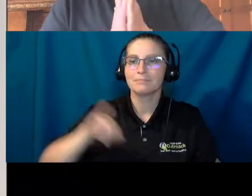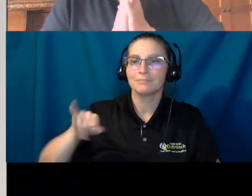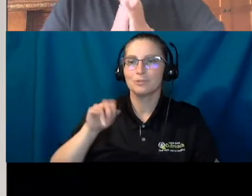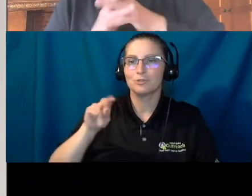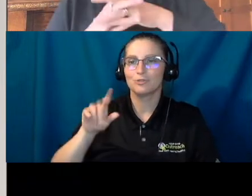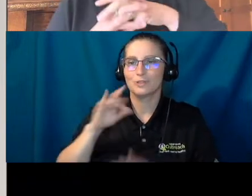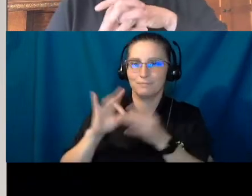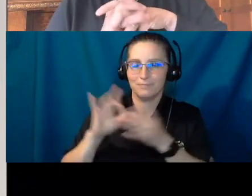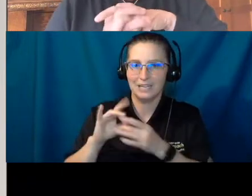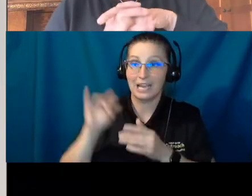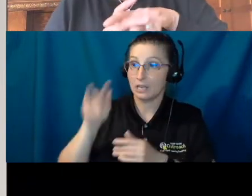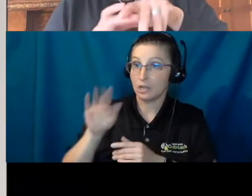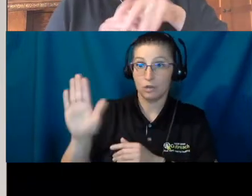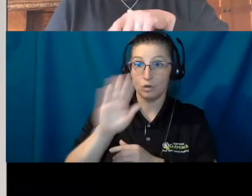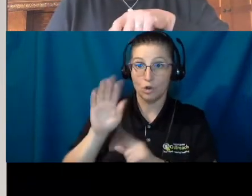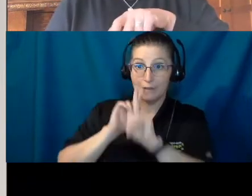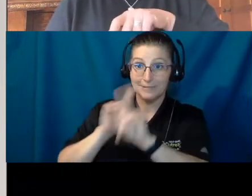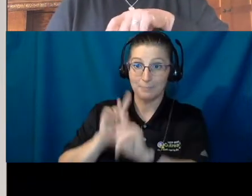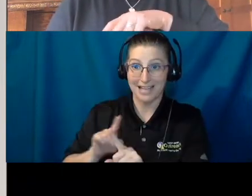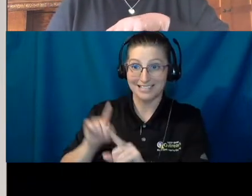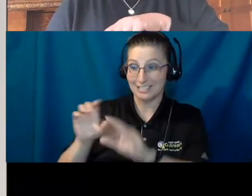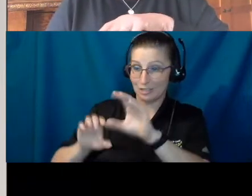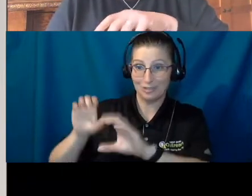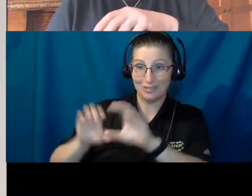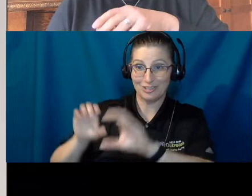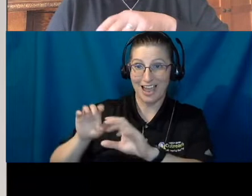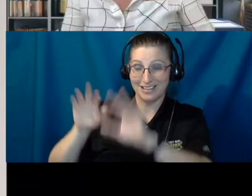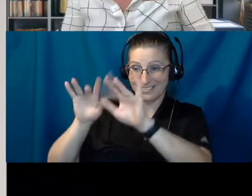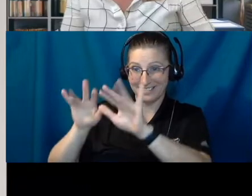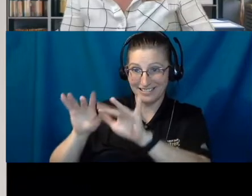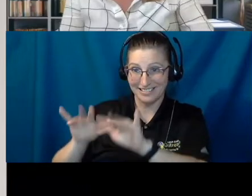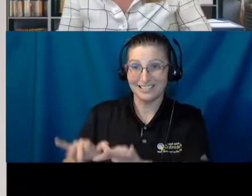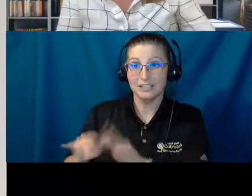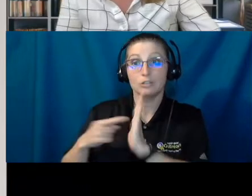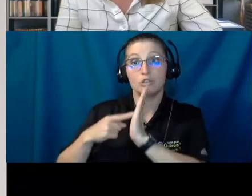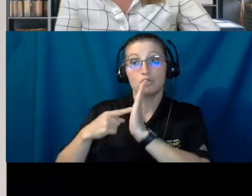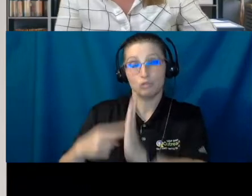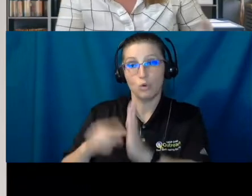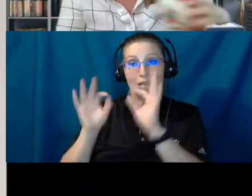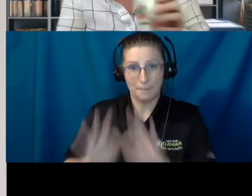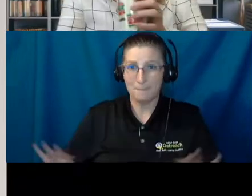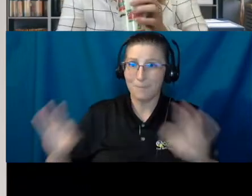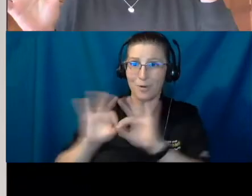like how important having friendships are throughout our life, the fact that you can